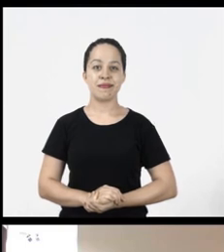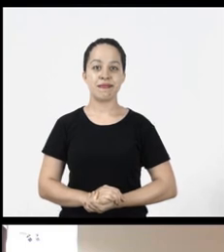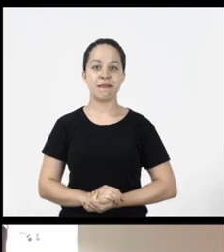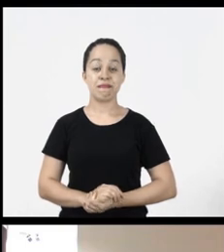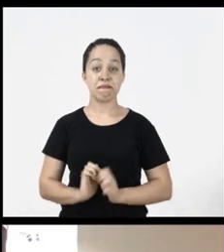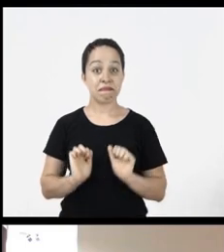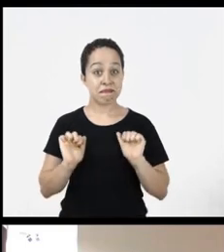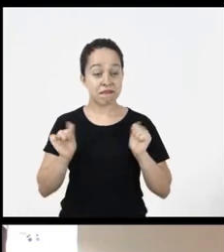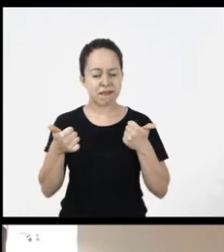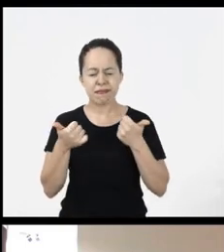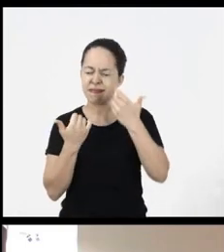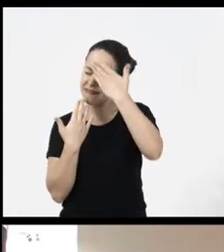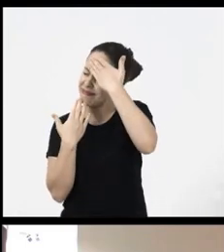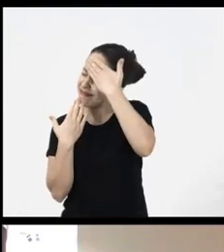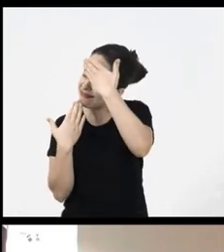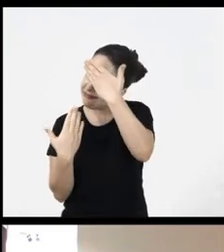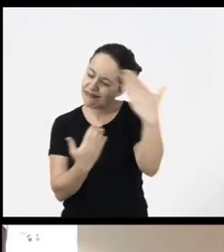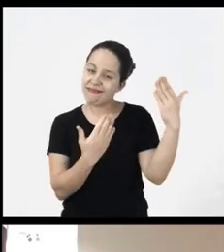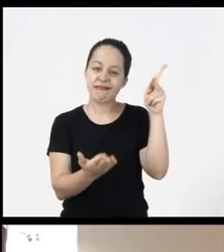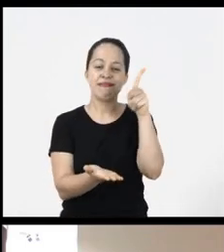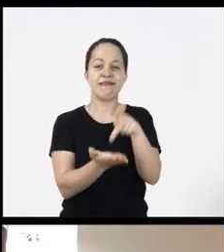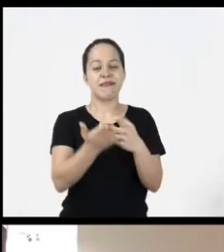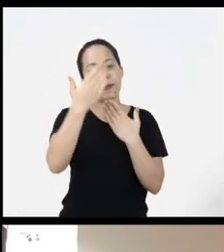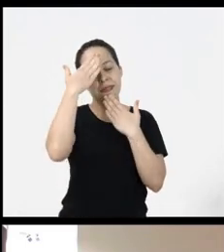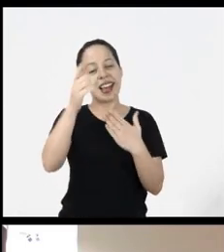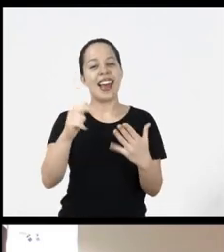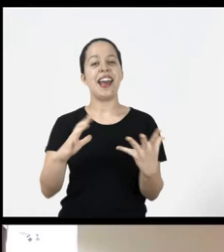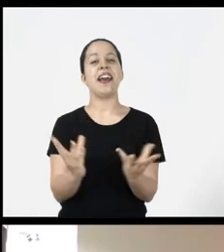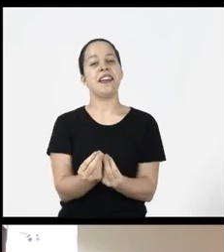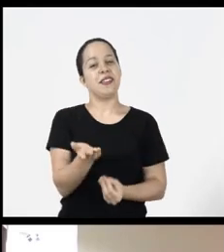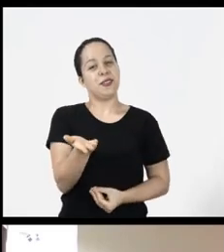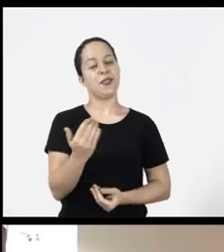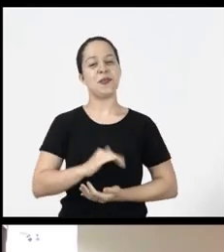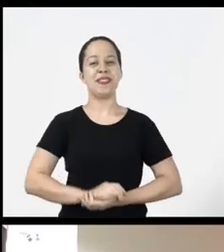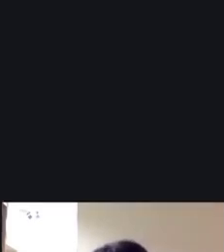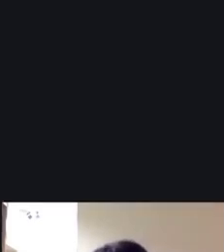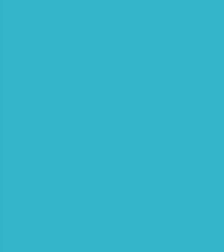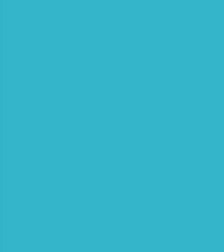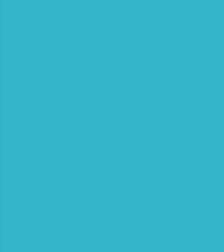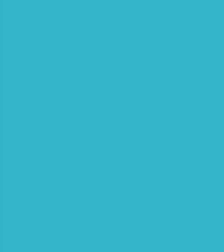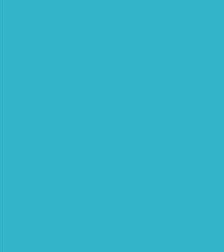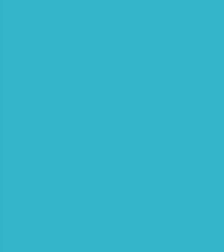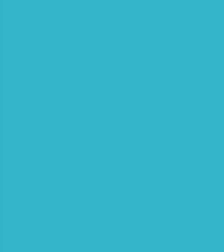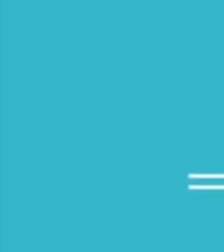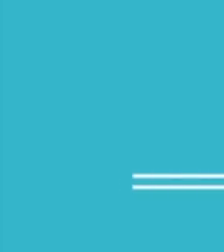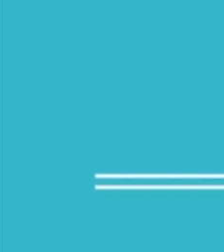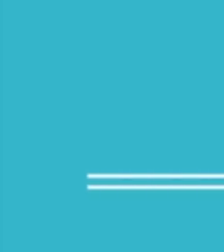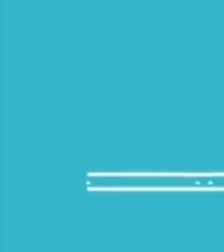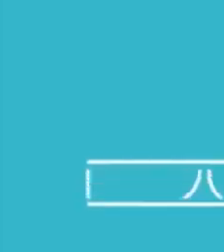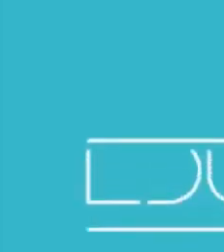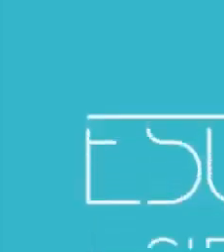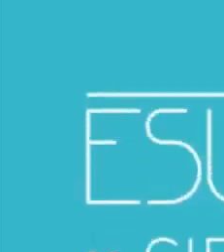Ok, thank you very much.